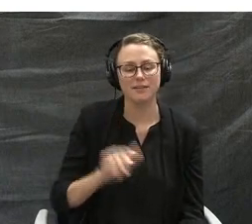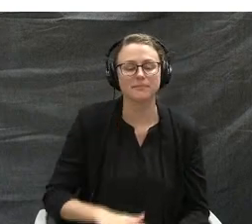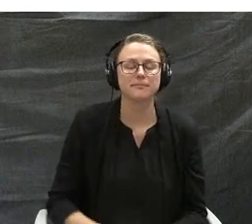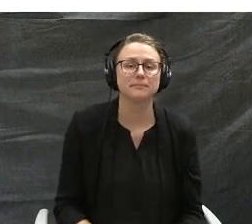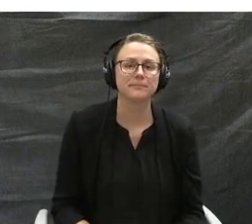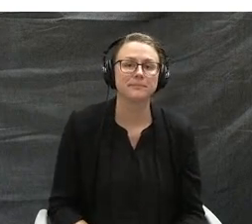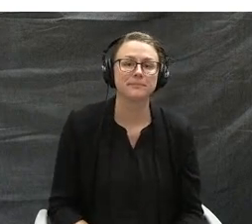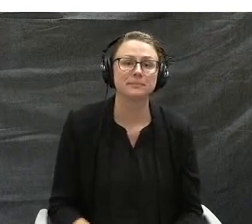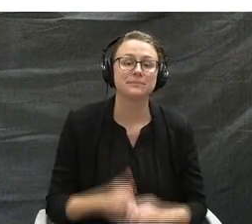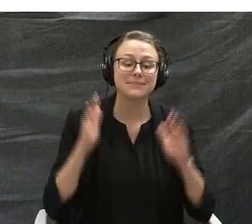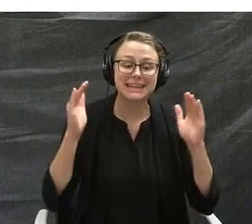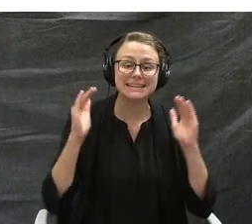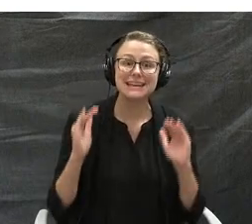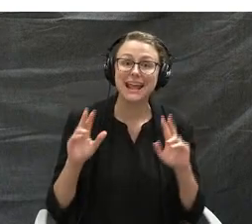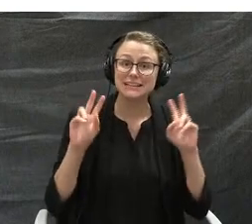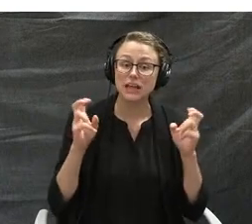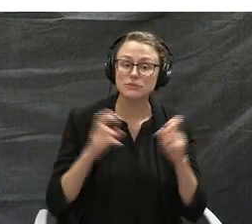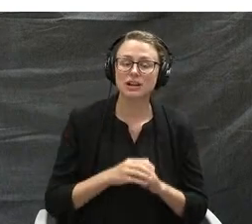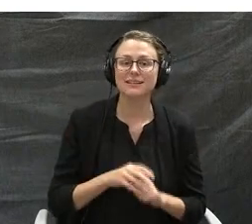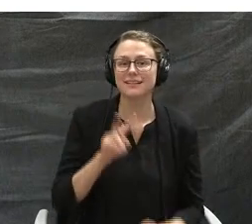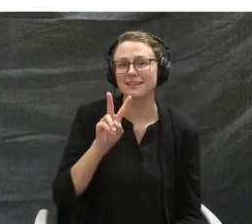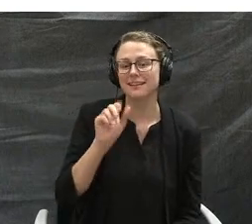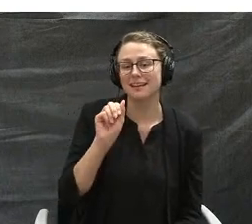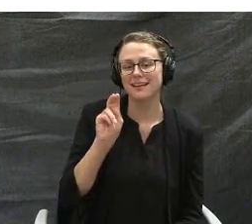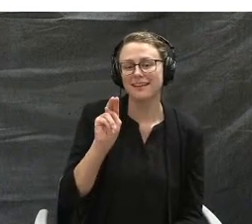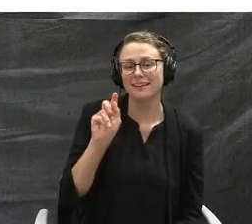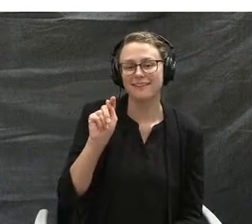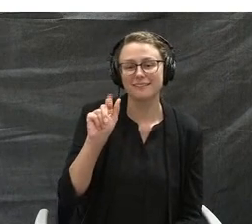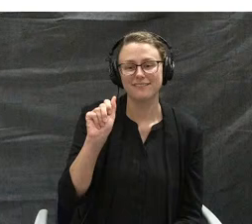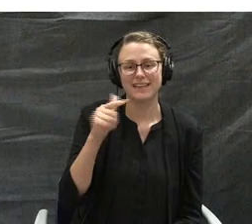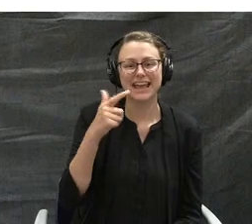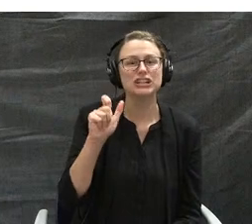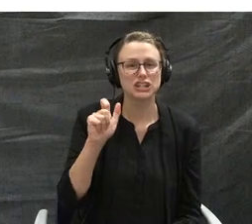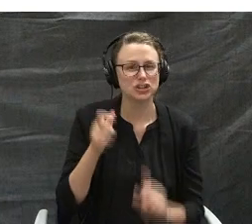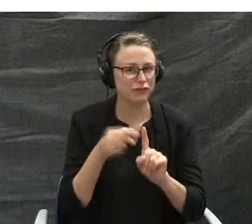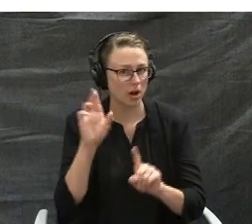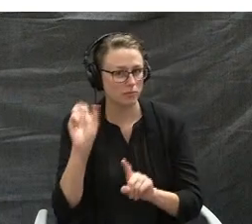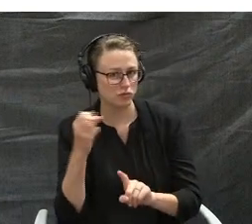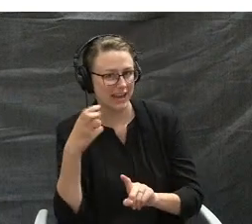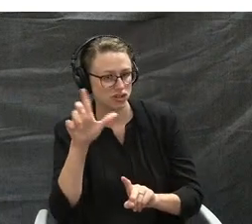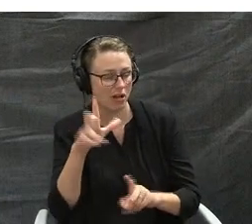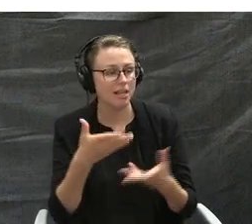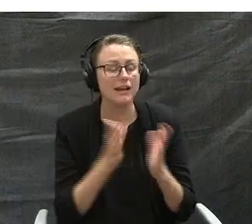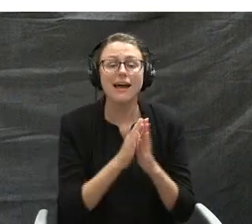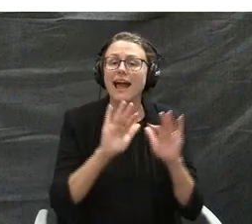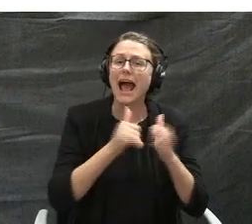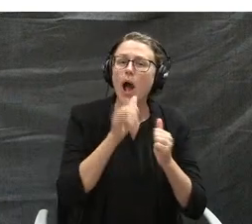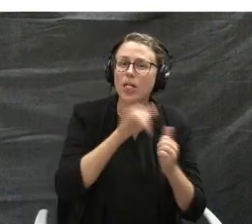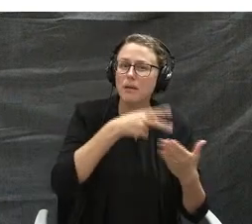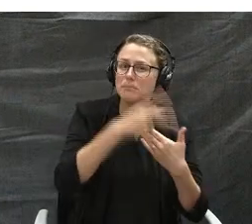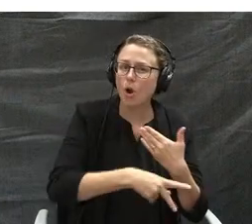The next subject is vantage. Rachel Bolillo says, how will the vantage program be handled regardless of what option is